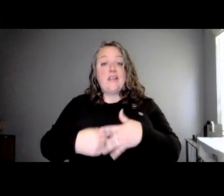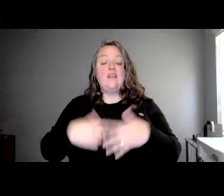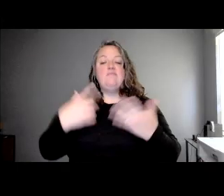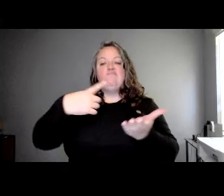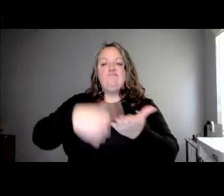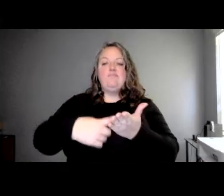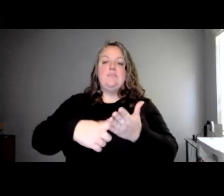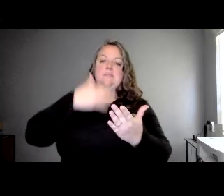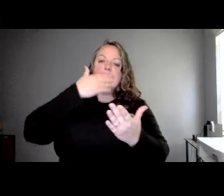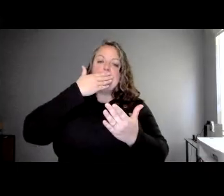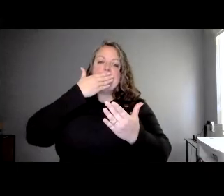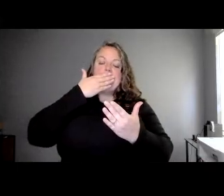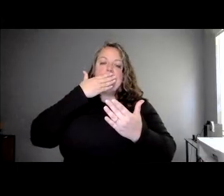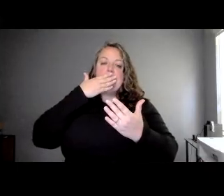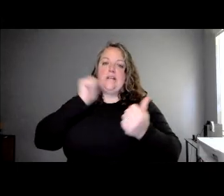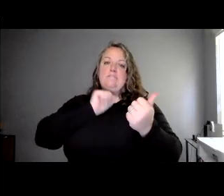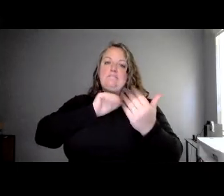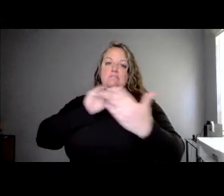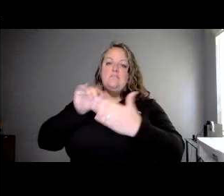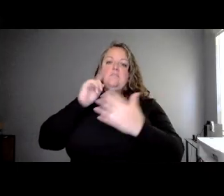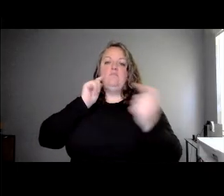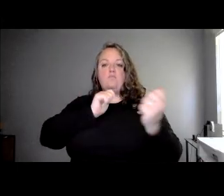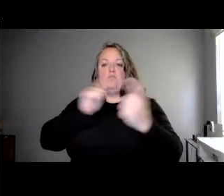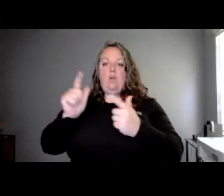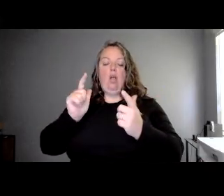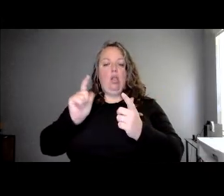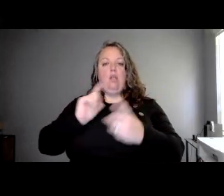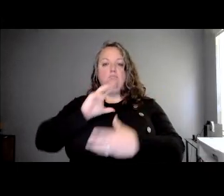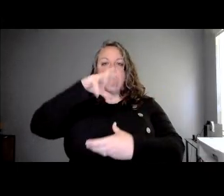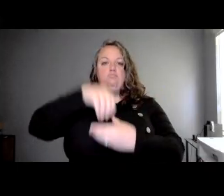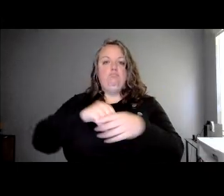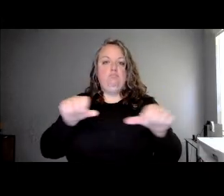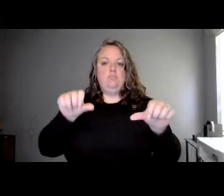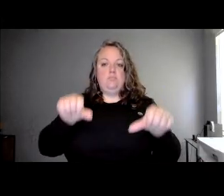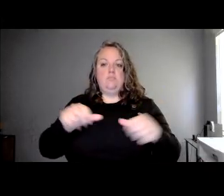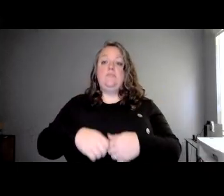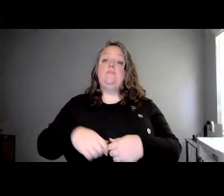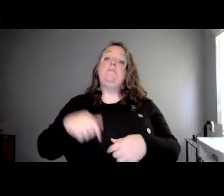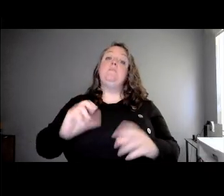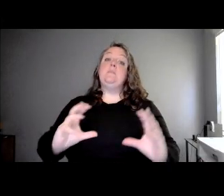practices to ensure everyone has a chance to contribute. This meeting is being recorded